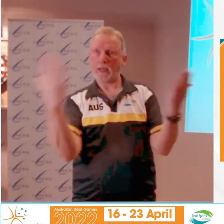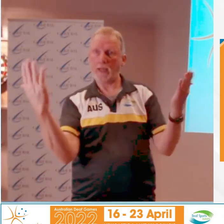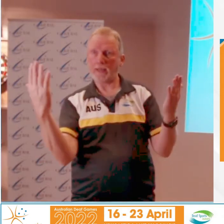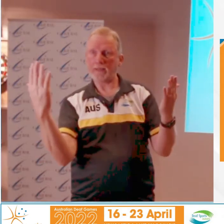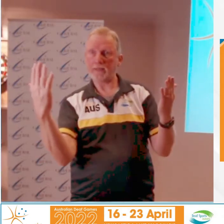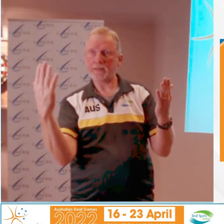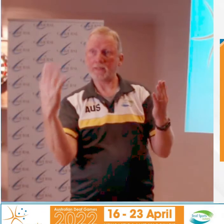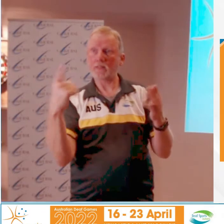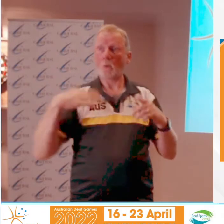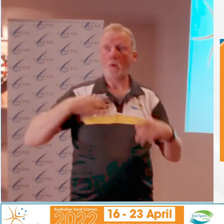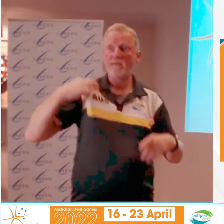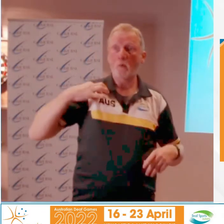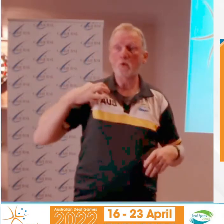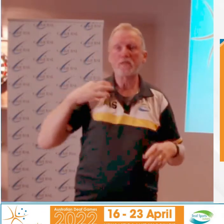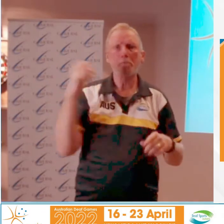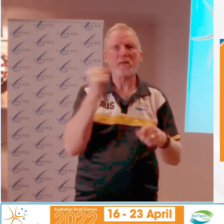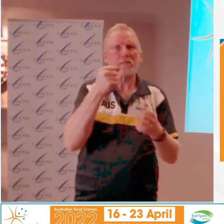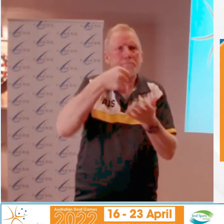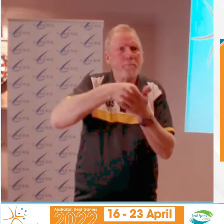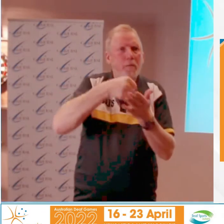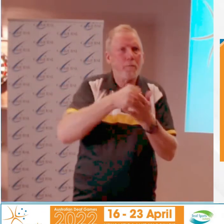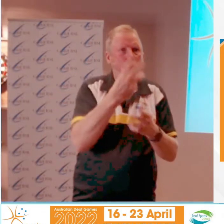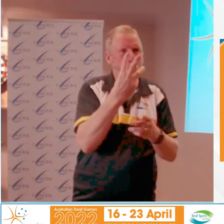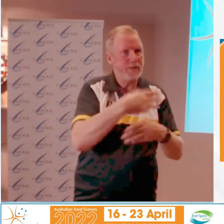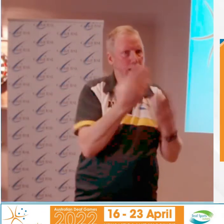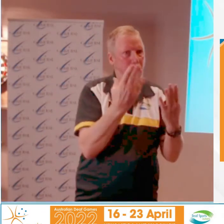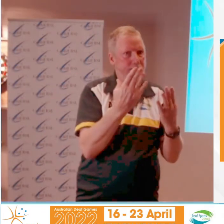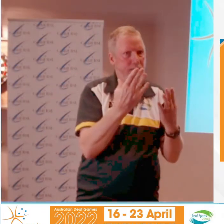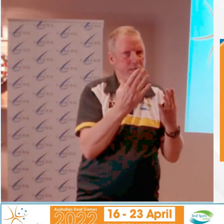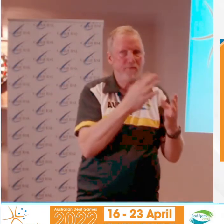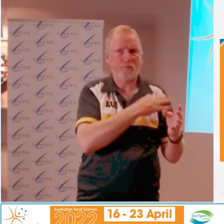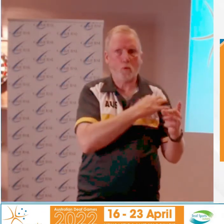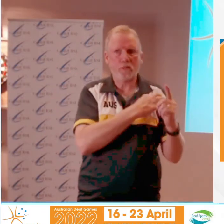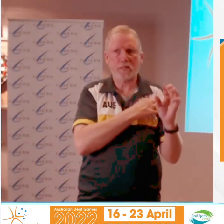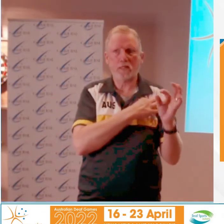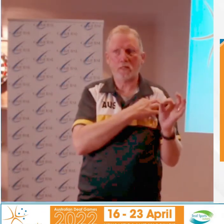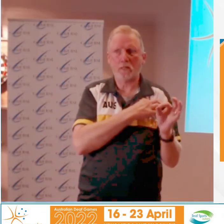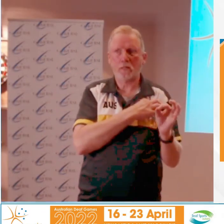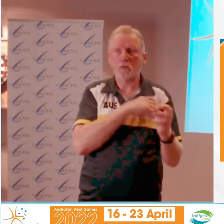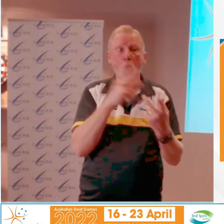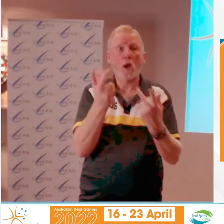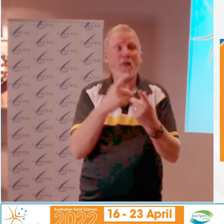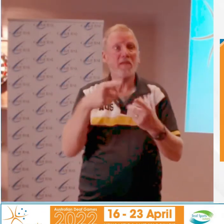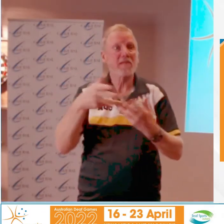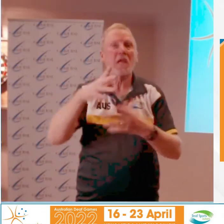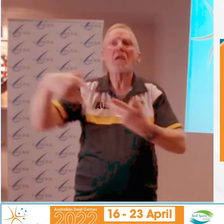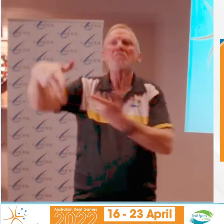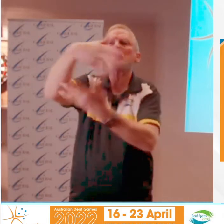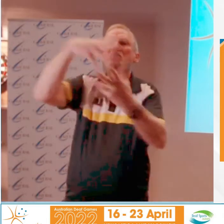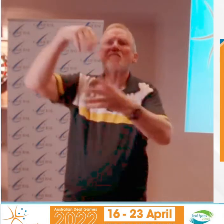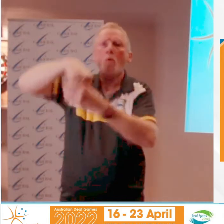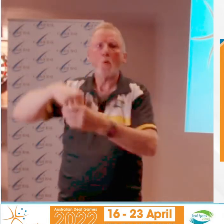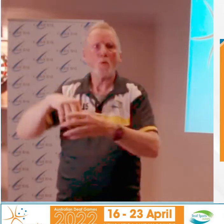so the whole week will run for nine days that may be volunteer for three days